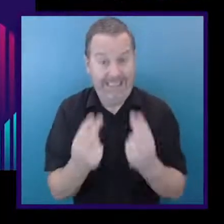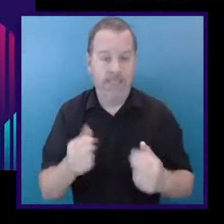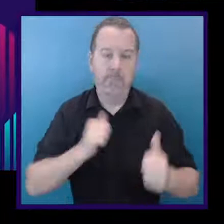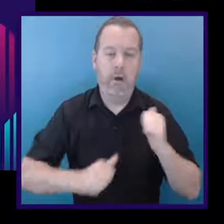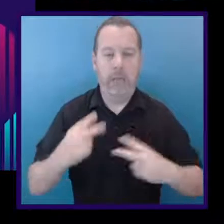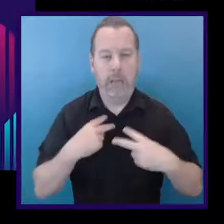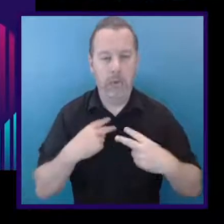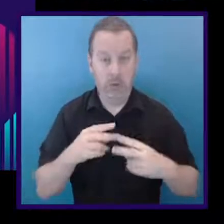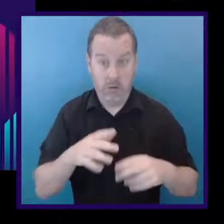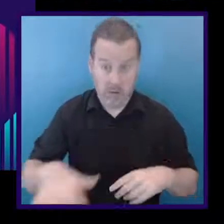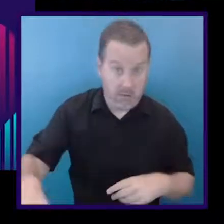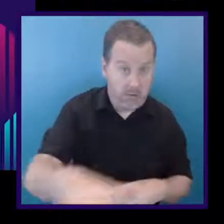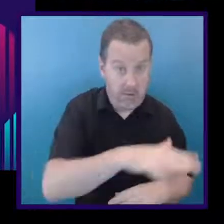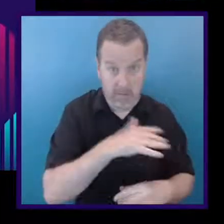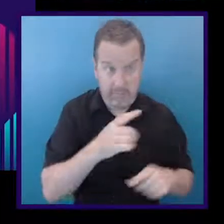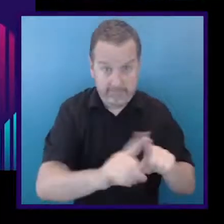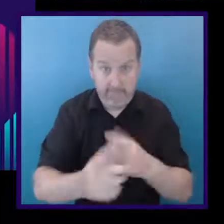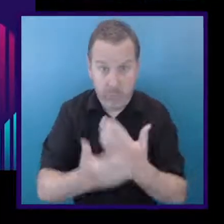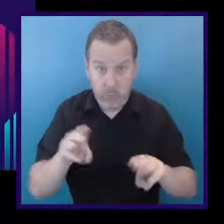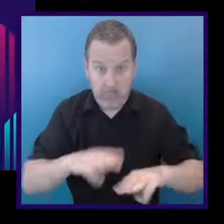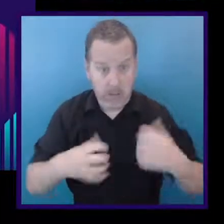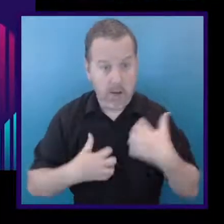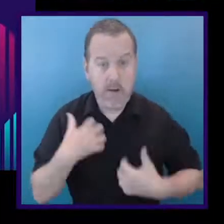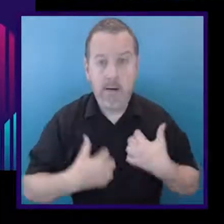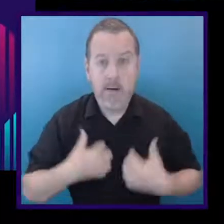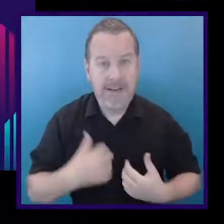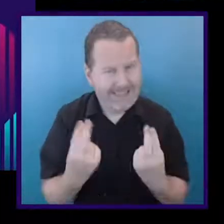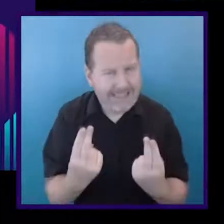And we know from our research that the biggest barriers to taking a language for GCSE are